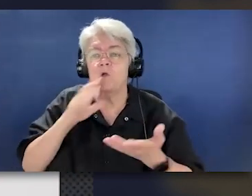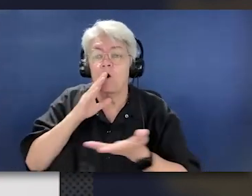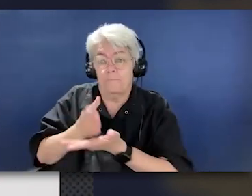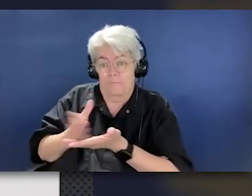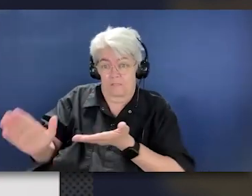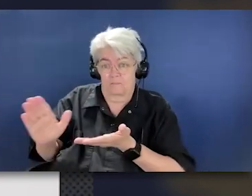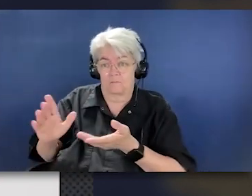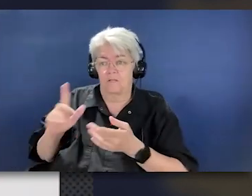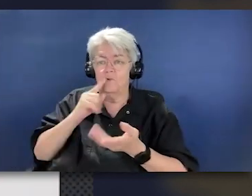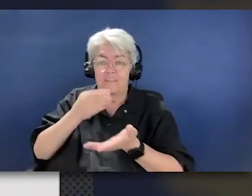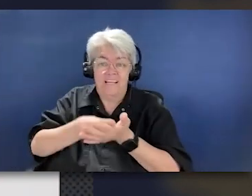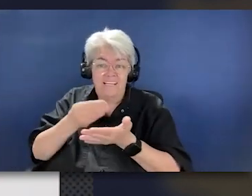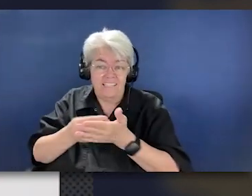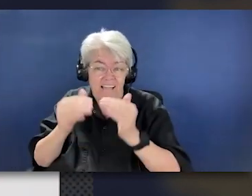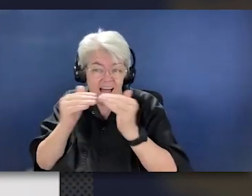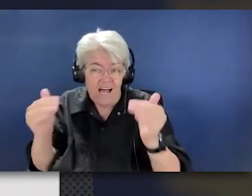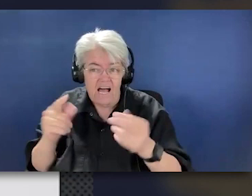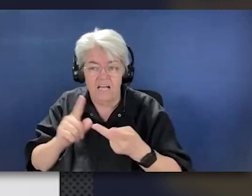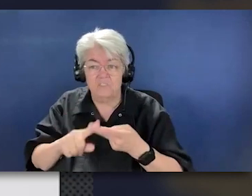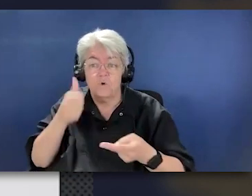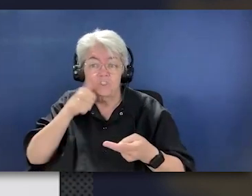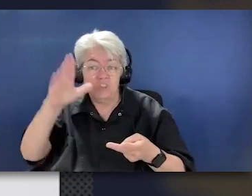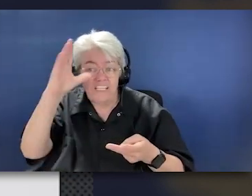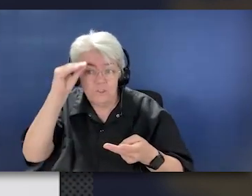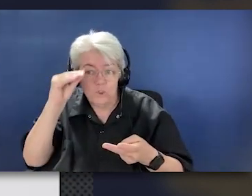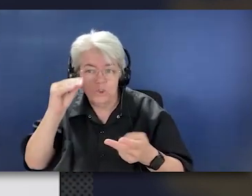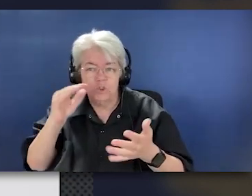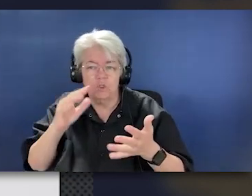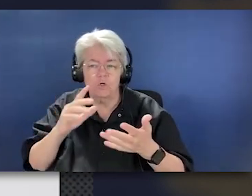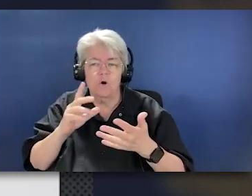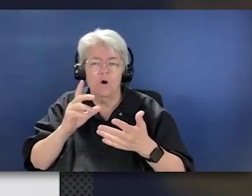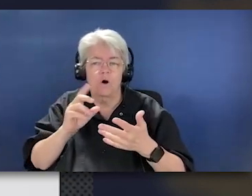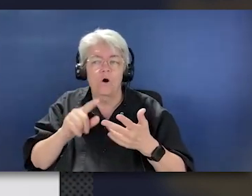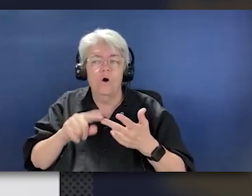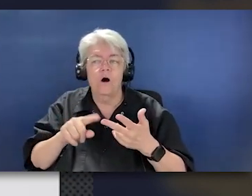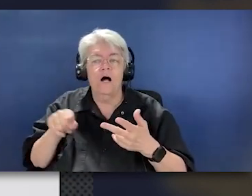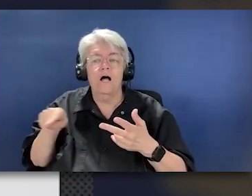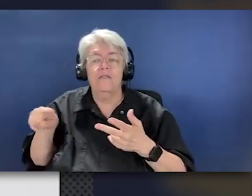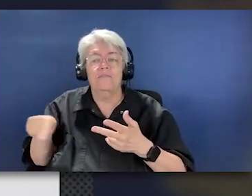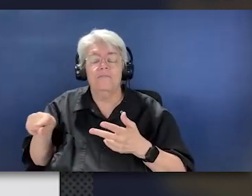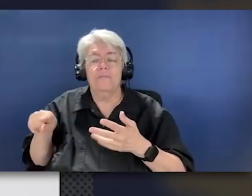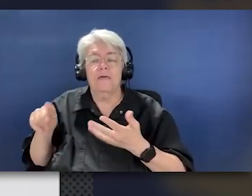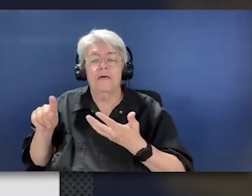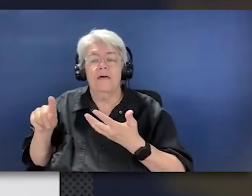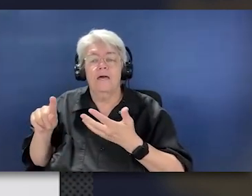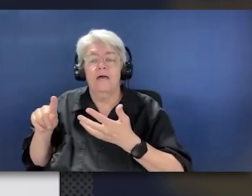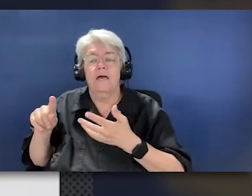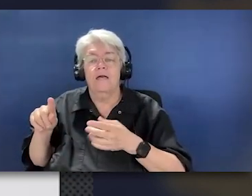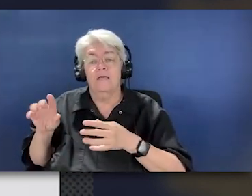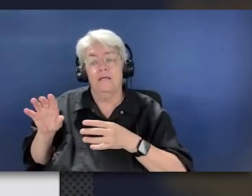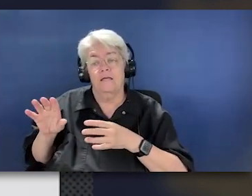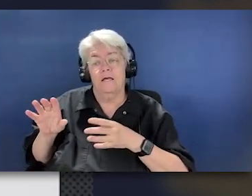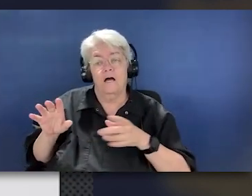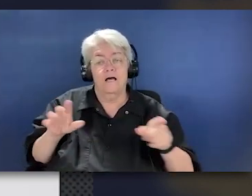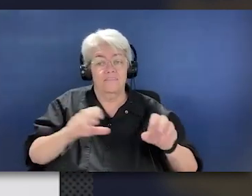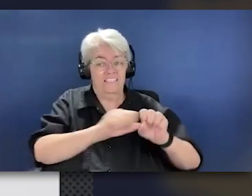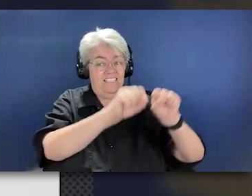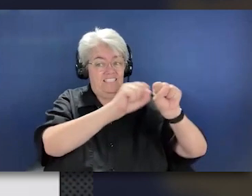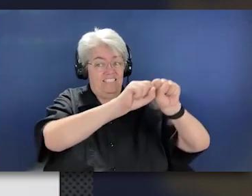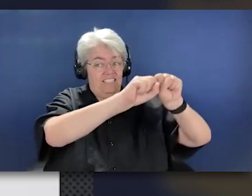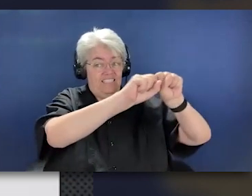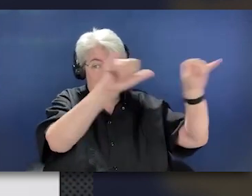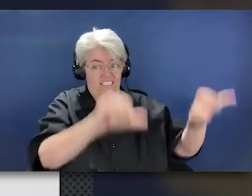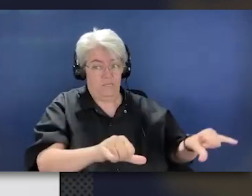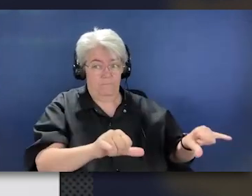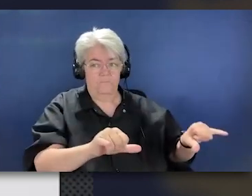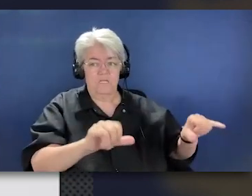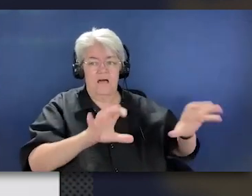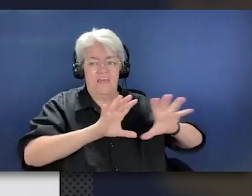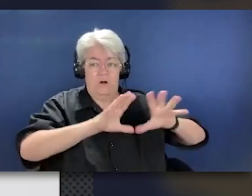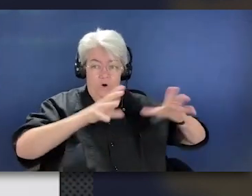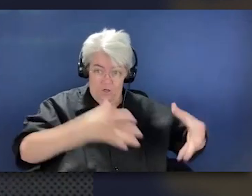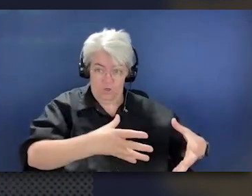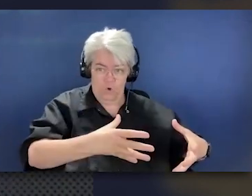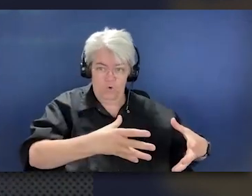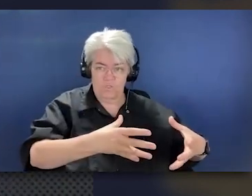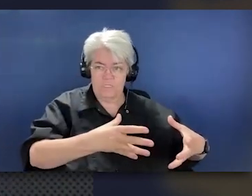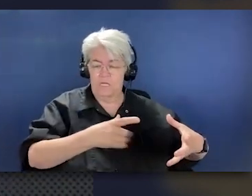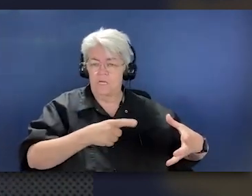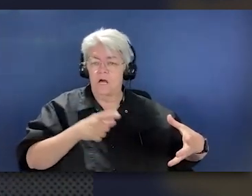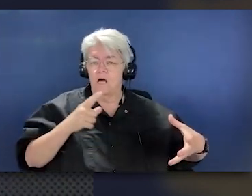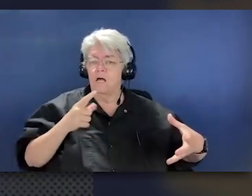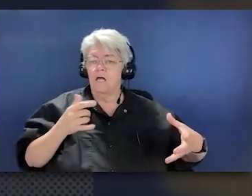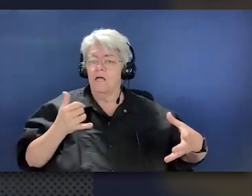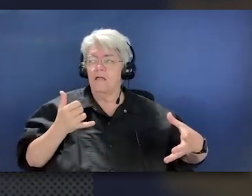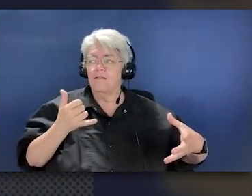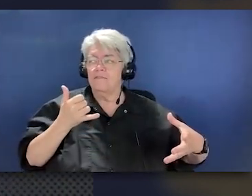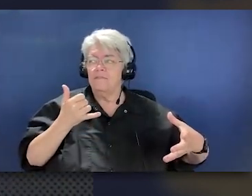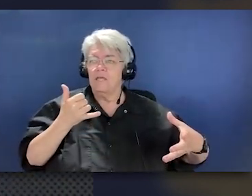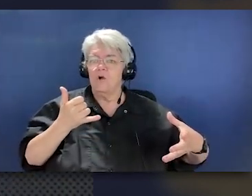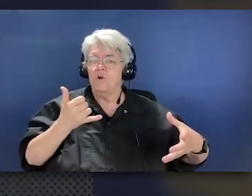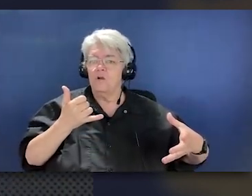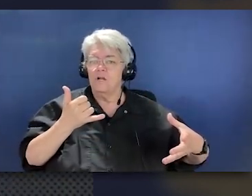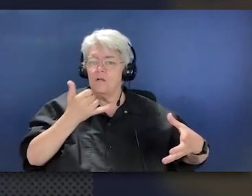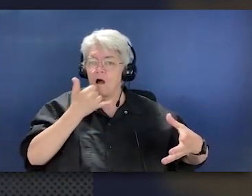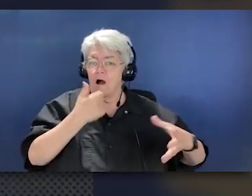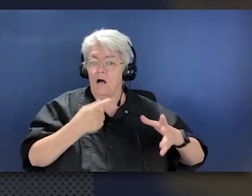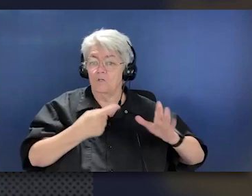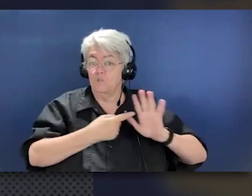much more likely to be misrepresented in systems that are enclosing and extracting from them.